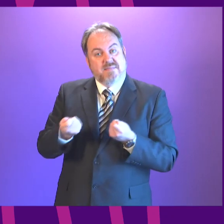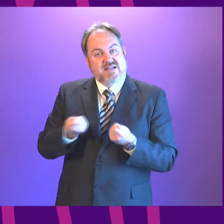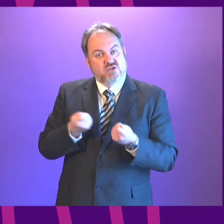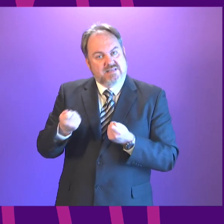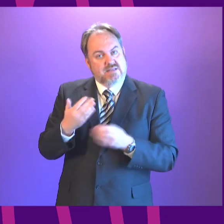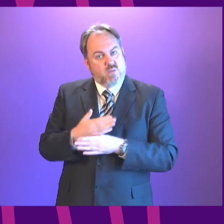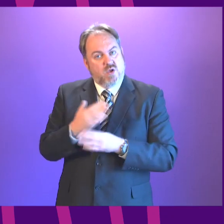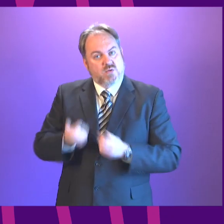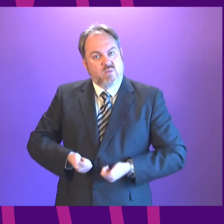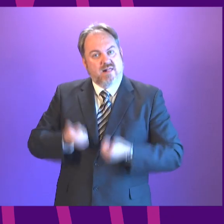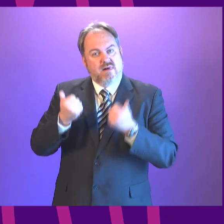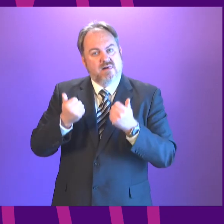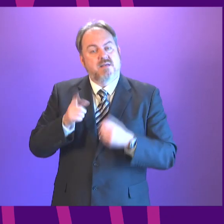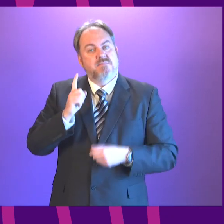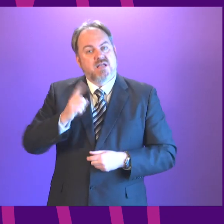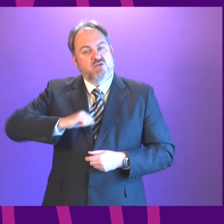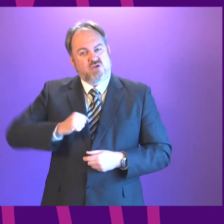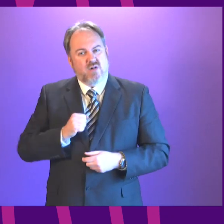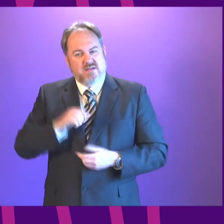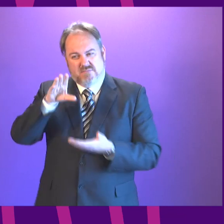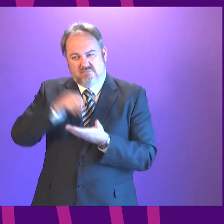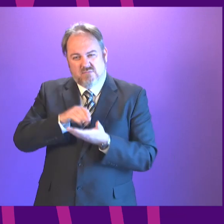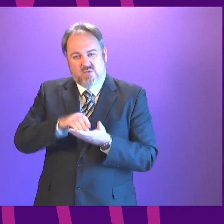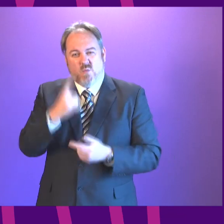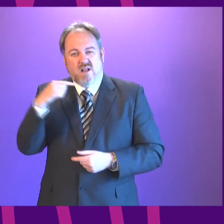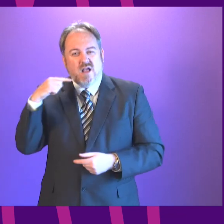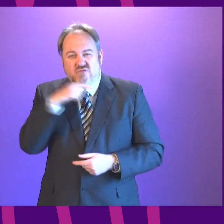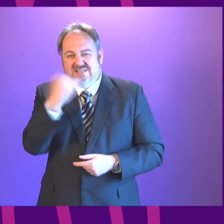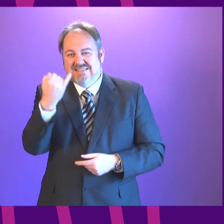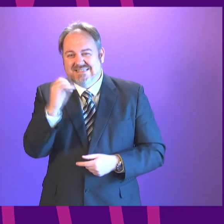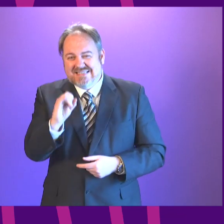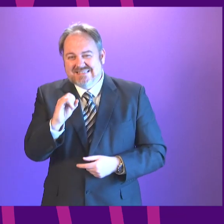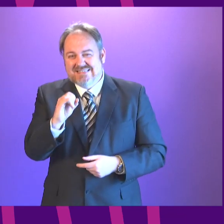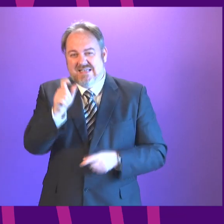October, Scotland was recording more than 160 new cases of Covid per 100,000 people